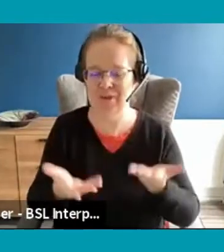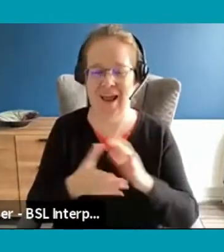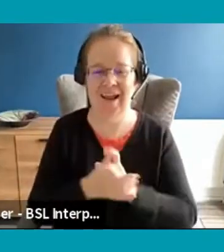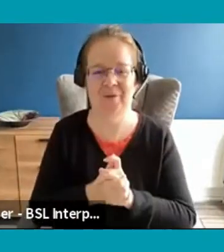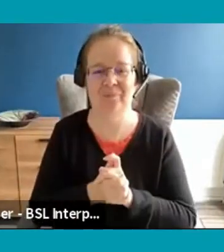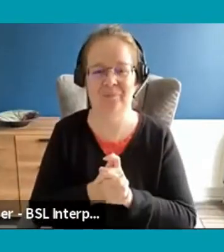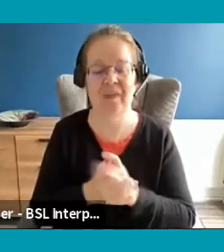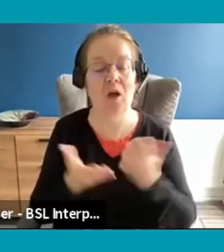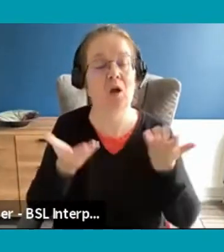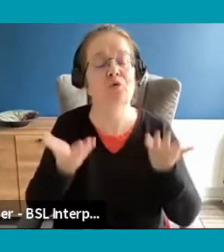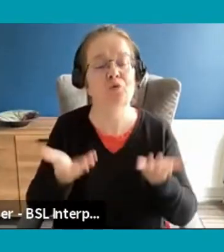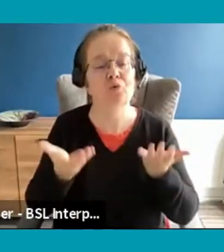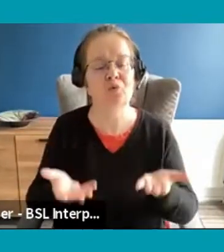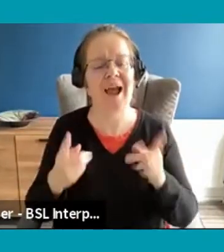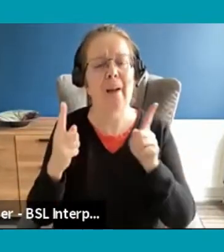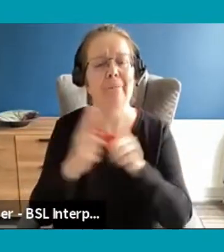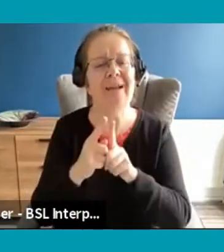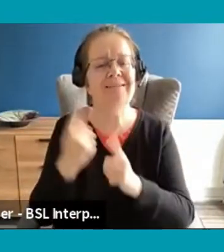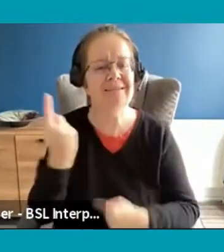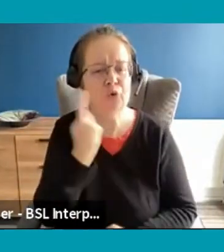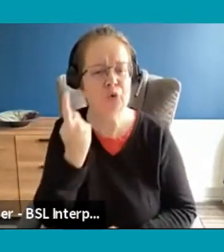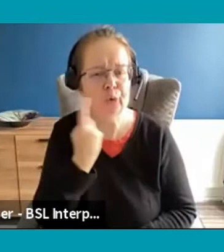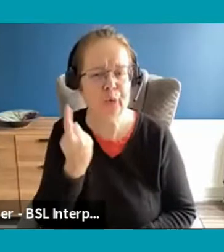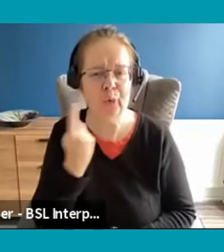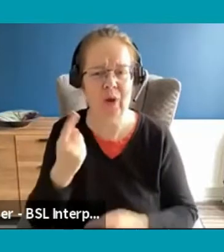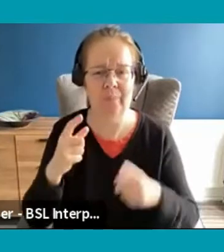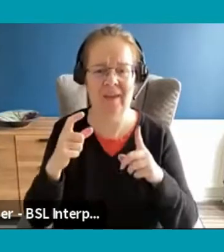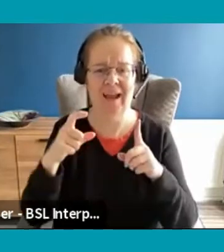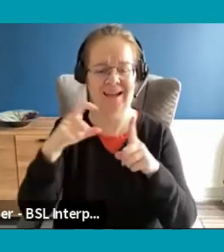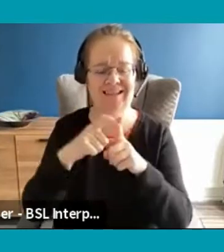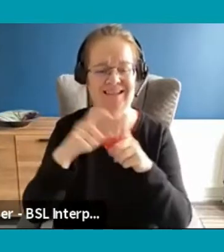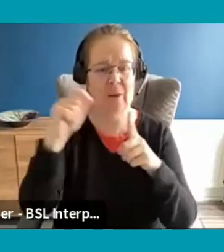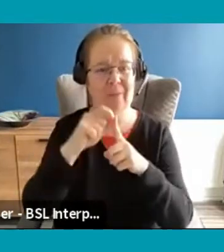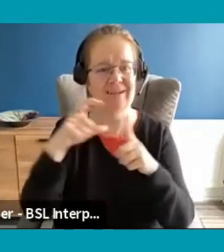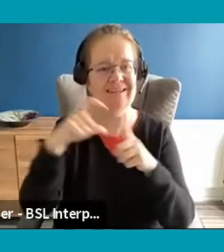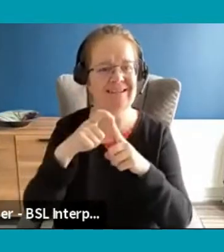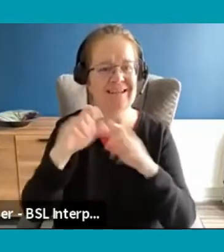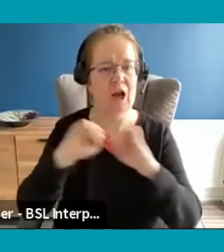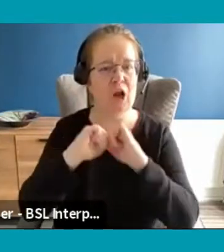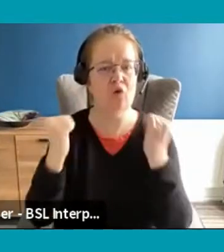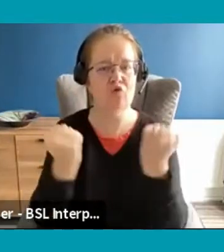Now, today we are meeting the DPD group did you know that they